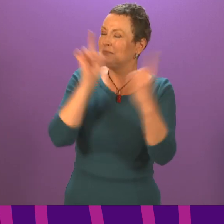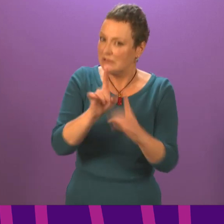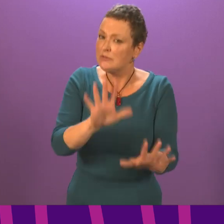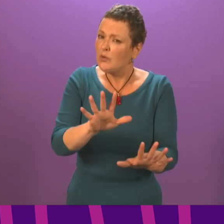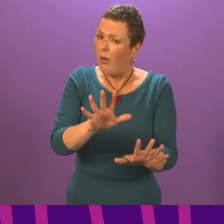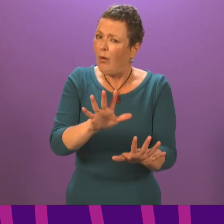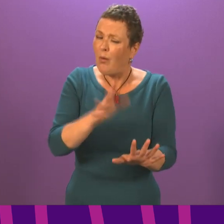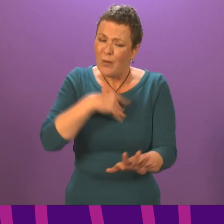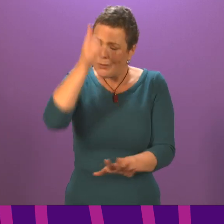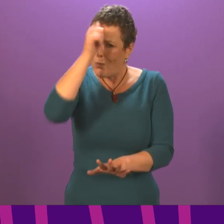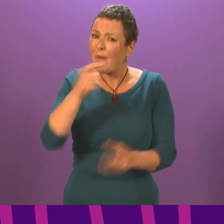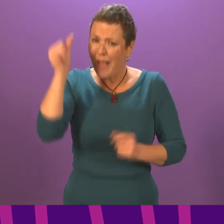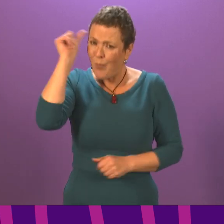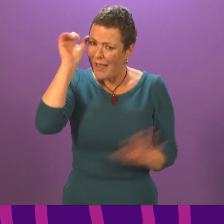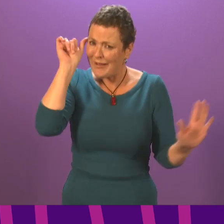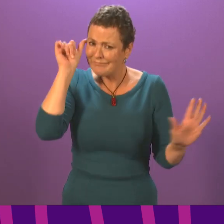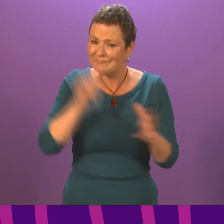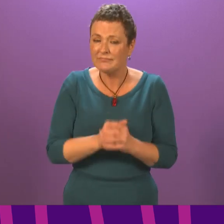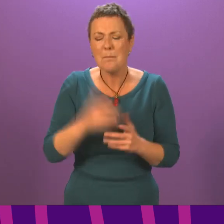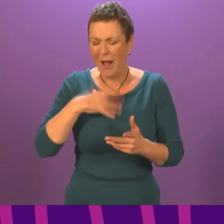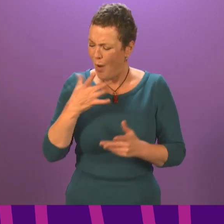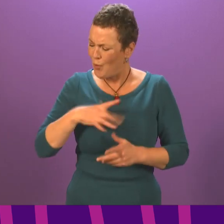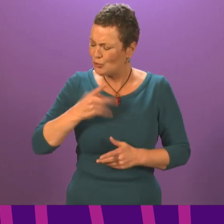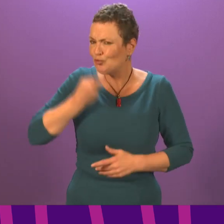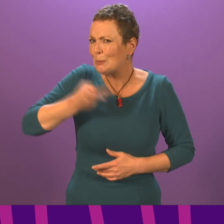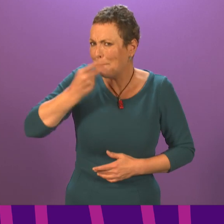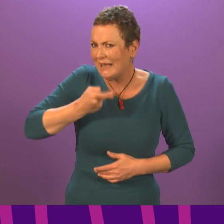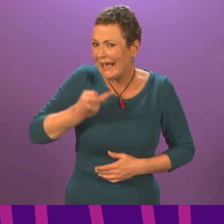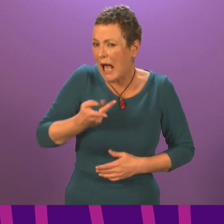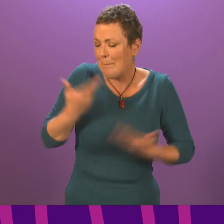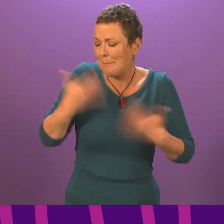We take the issue very seriously, but I return to a point that I made in response, I think,